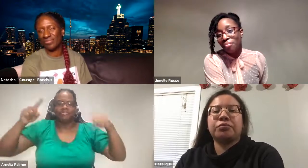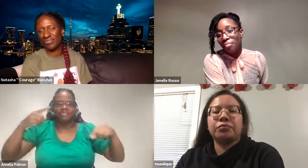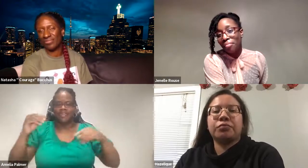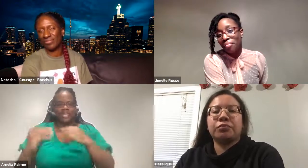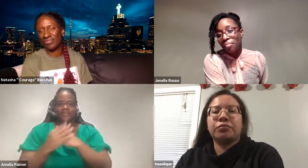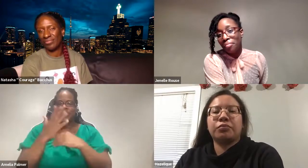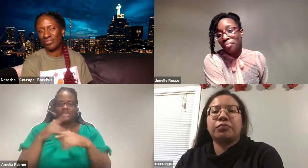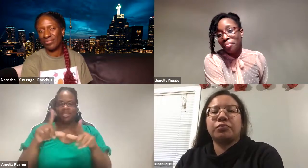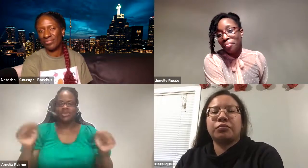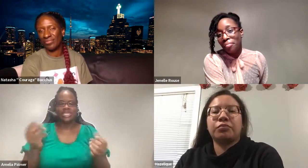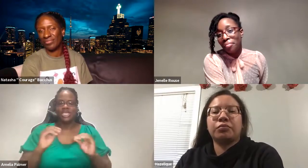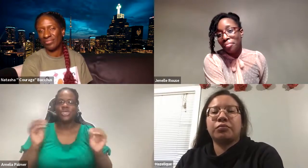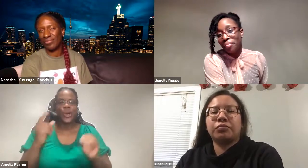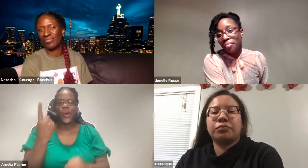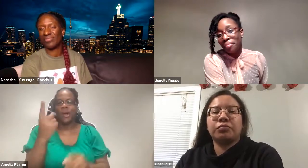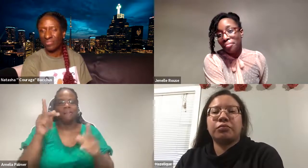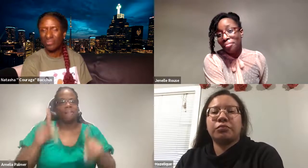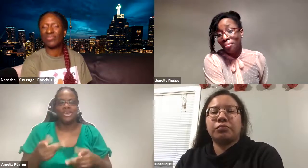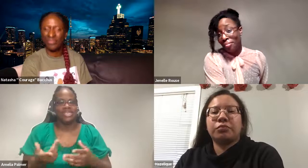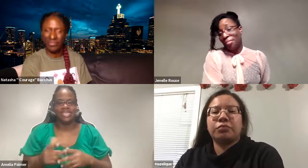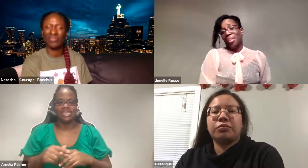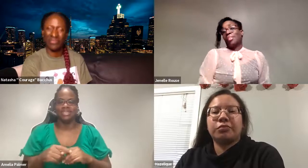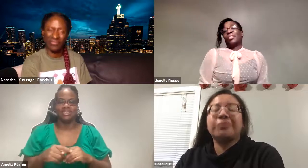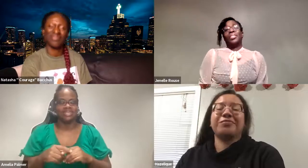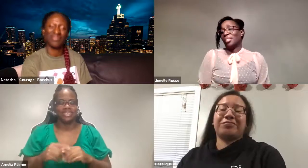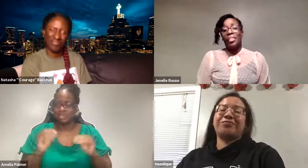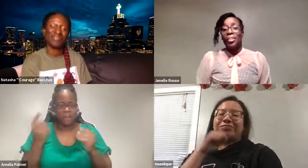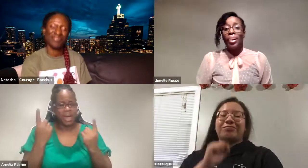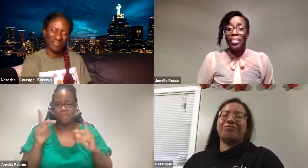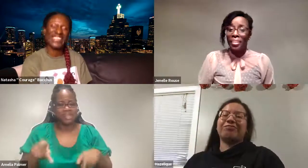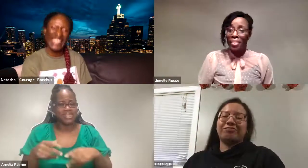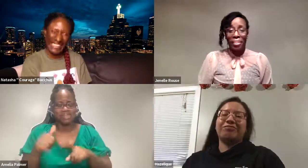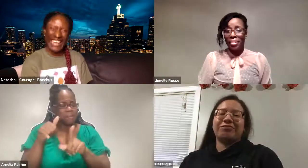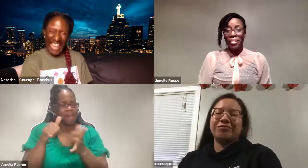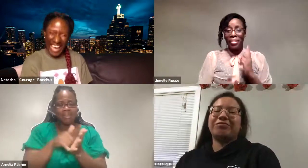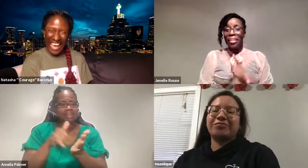was more of a performance and so i don't think anyone can say they have not been influenced